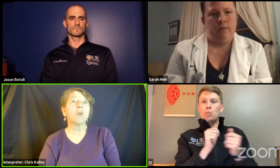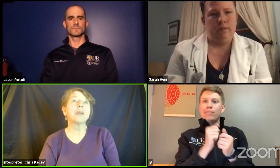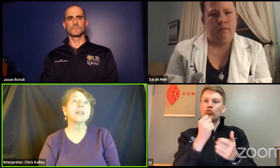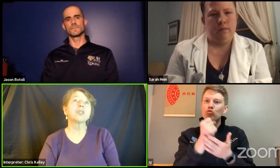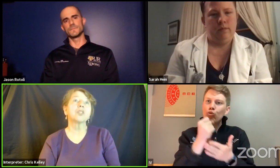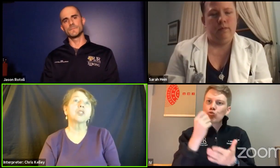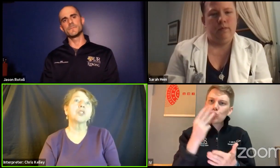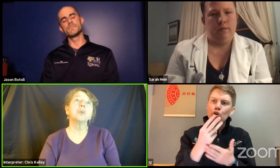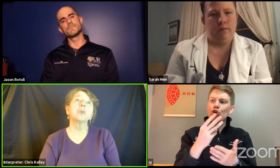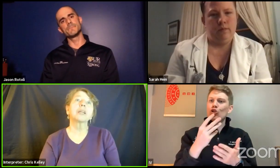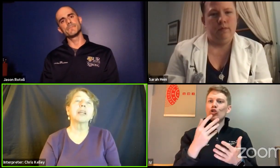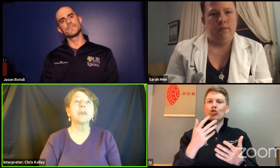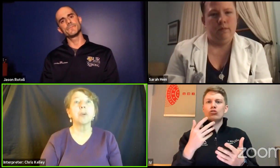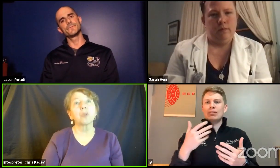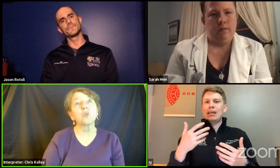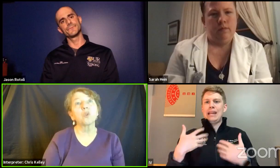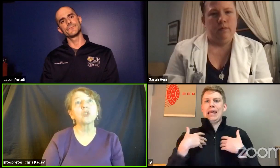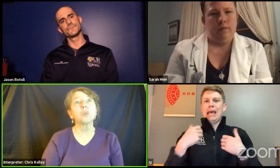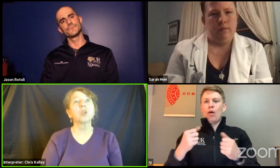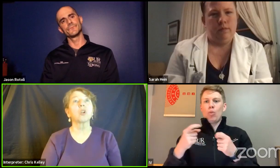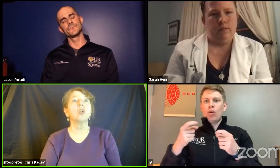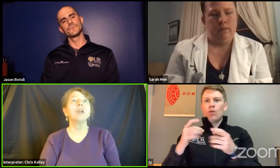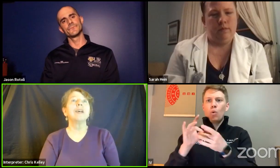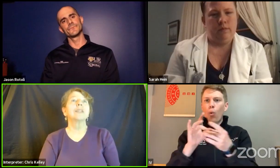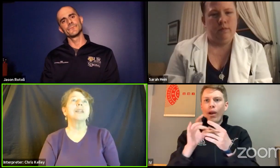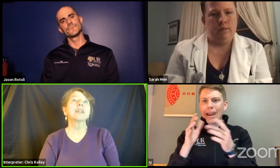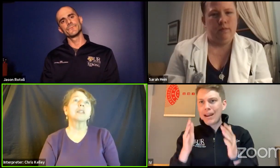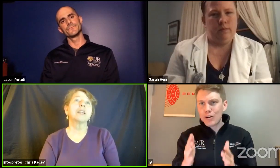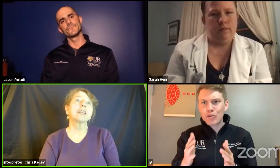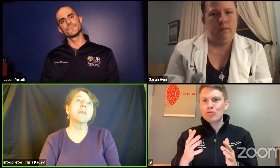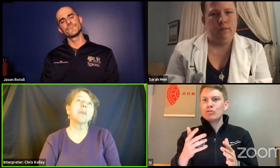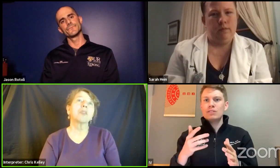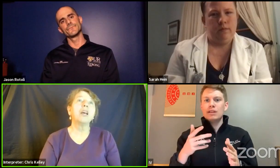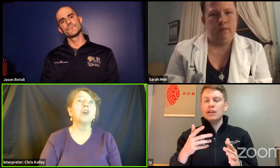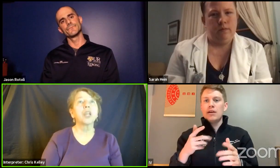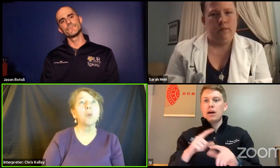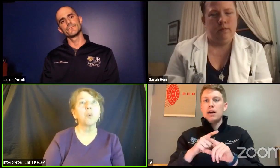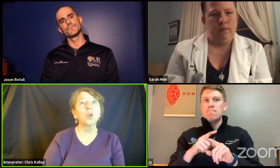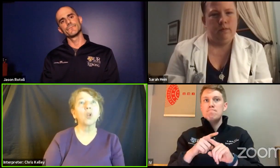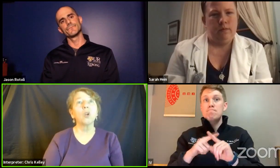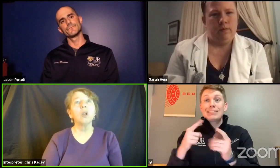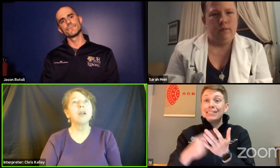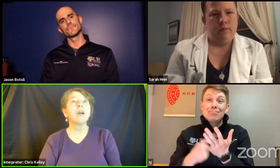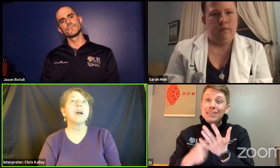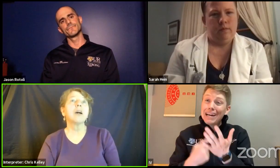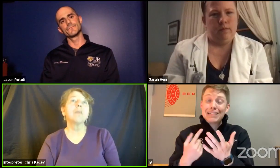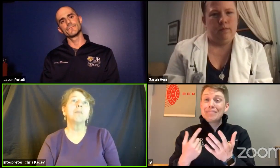have insurance. For me, the immediate goal is to take care of you.